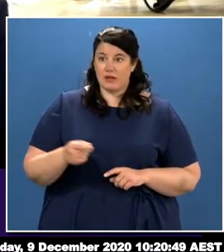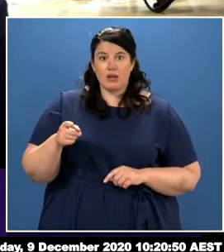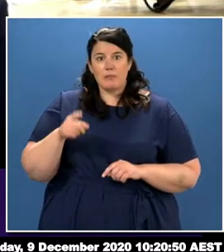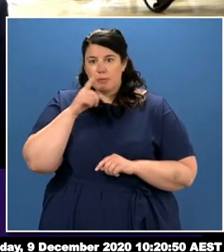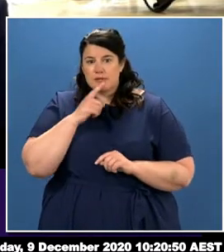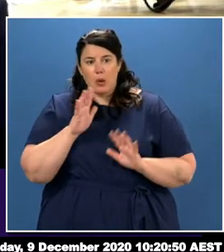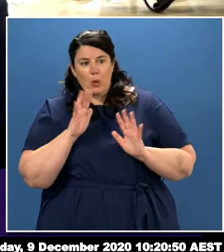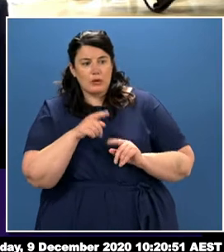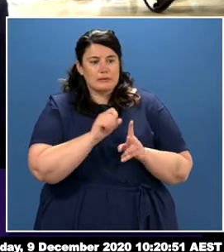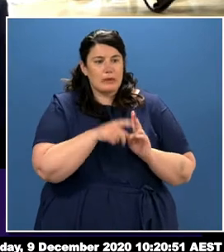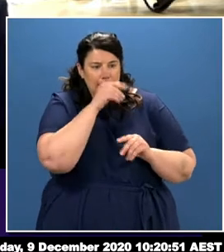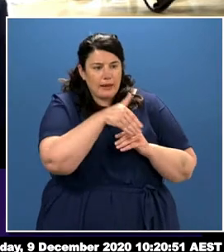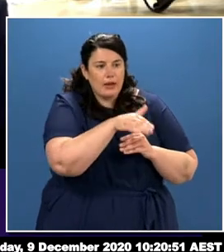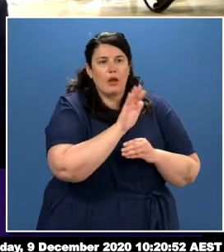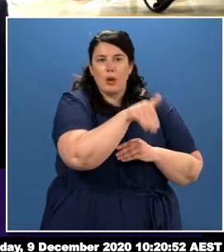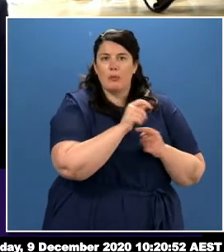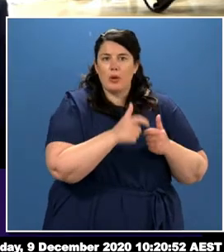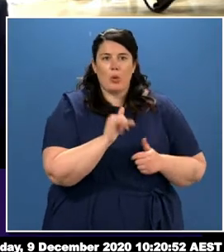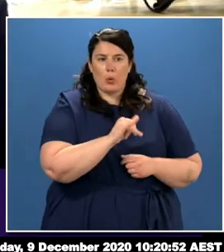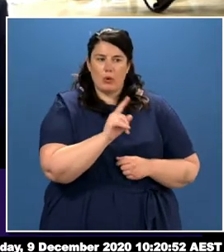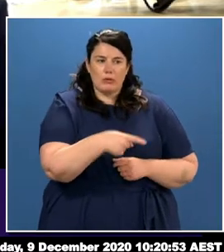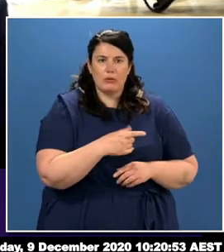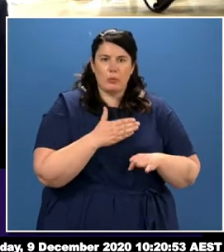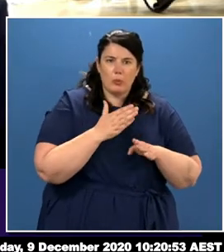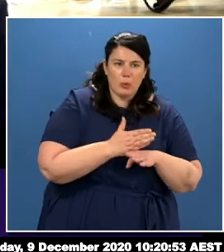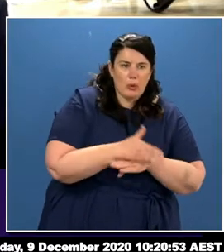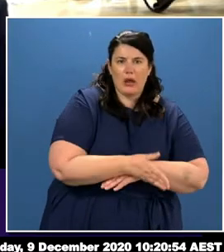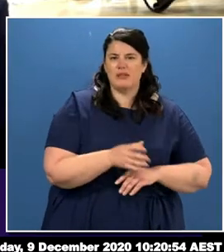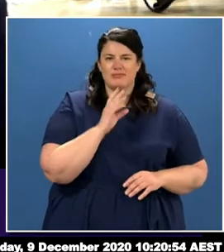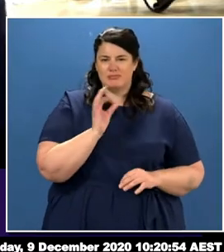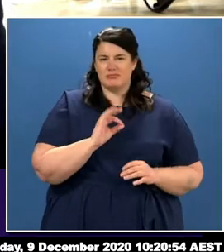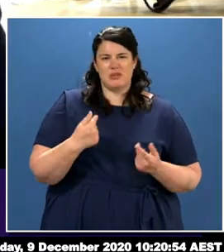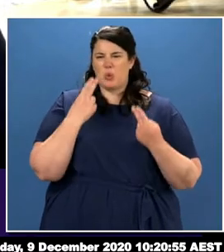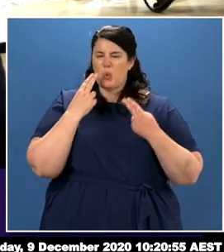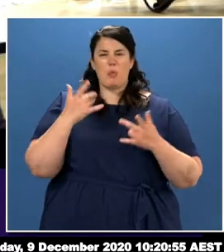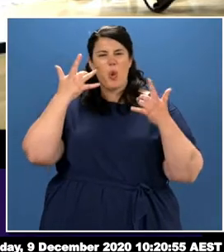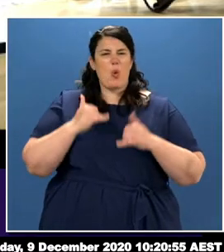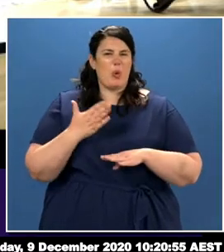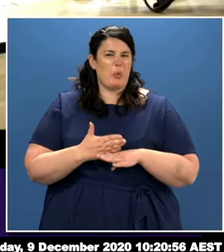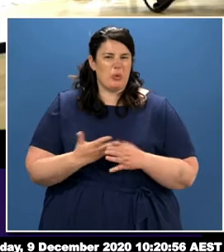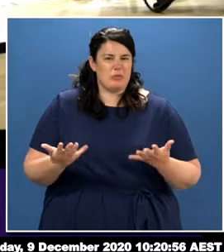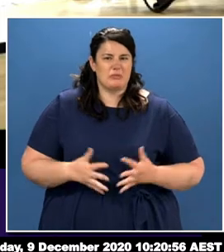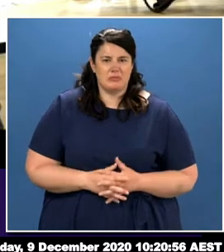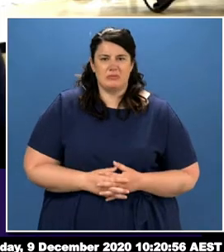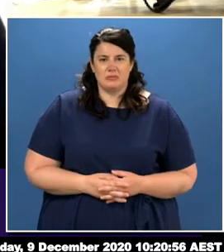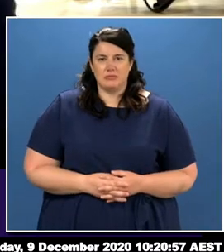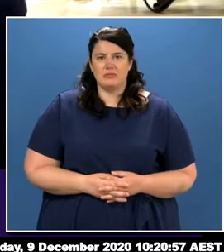It was just, you know, that was what sometimes happens as a lawyer. It does. It does.